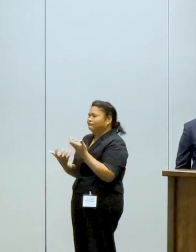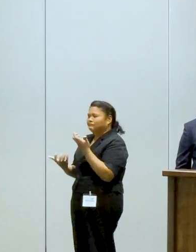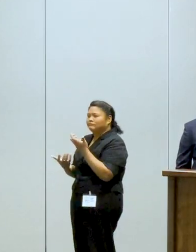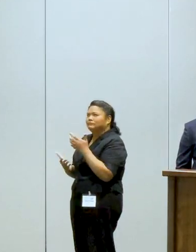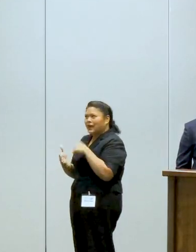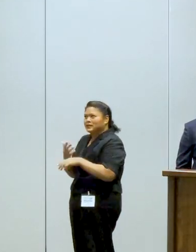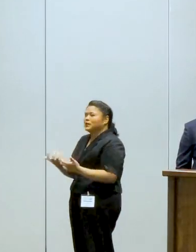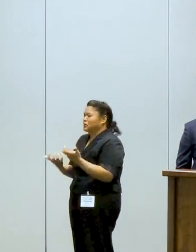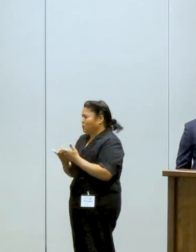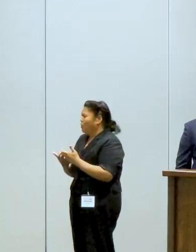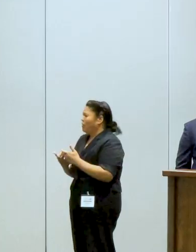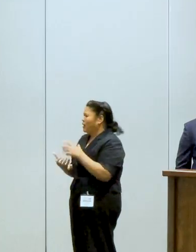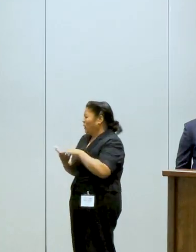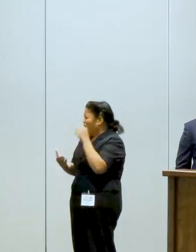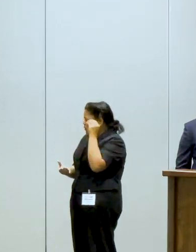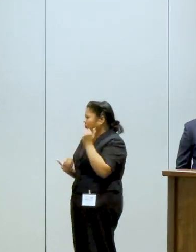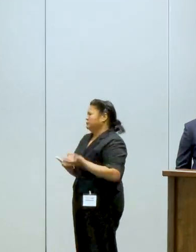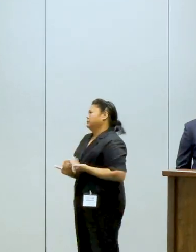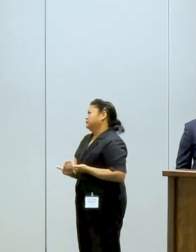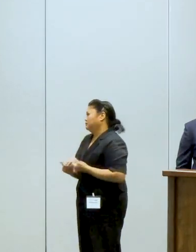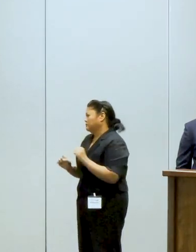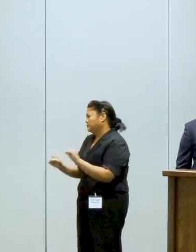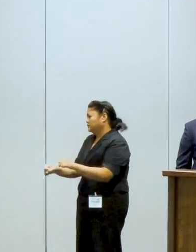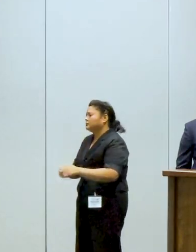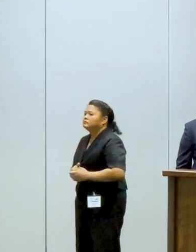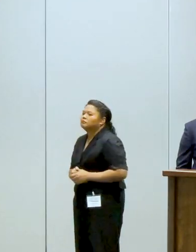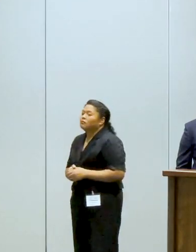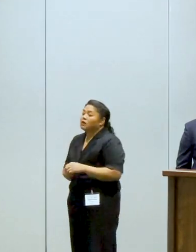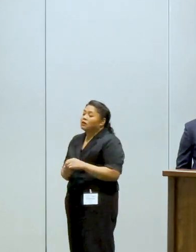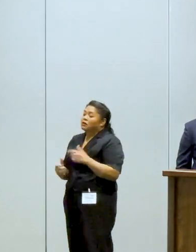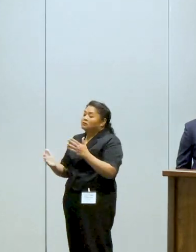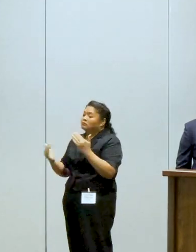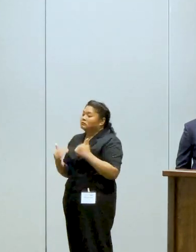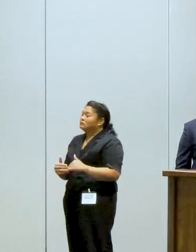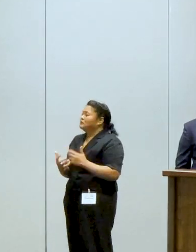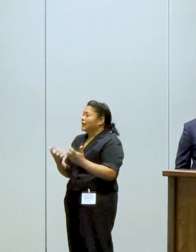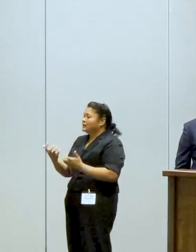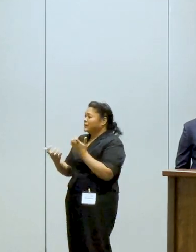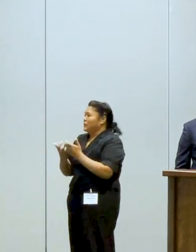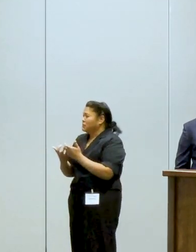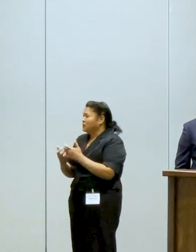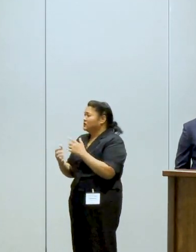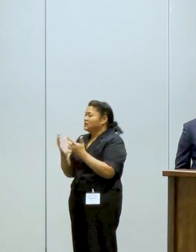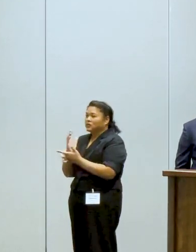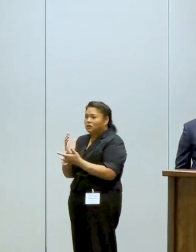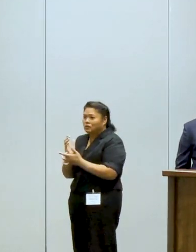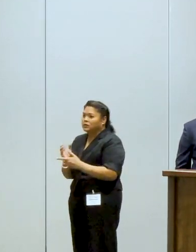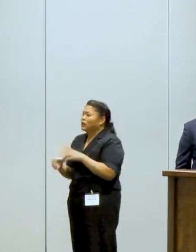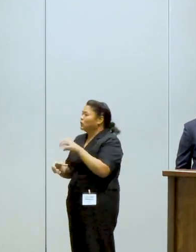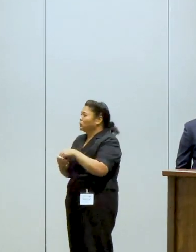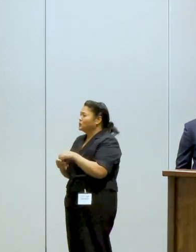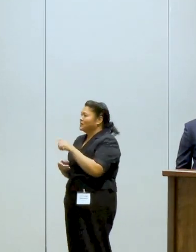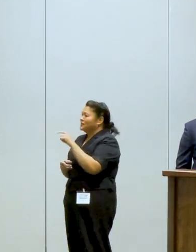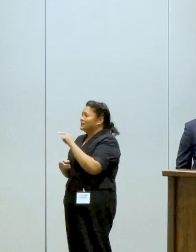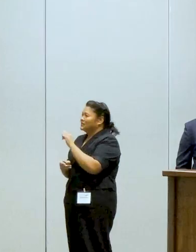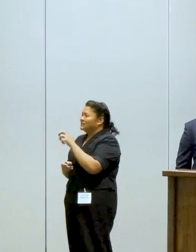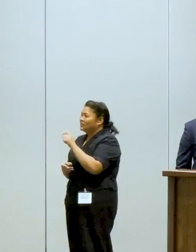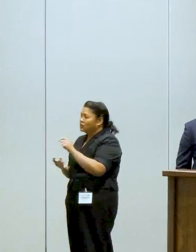technology, so adaptive technologies like speech recognition, text to speech, or eye tracking software remain